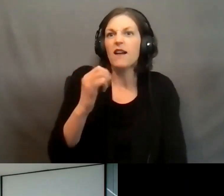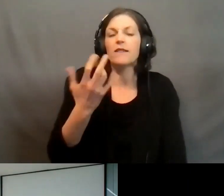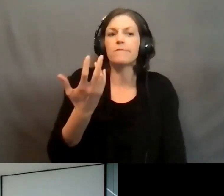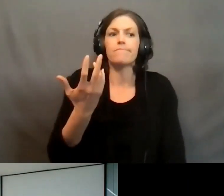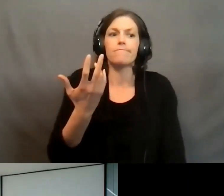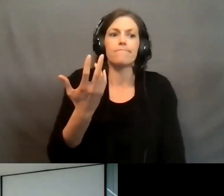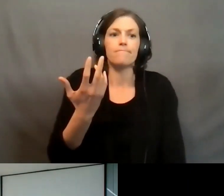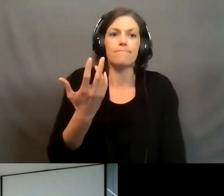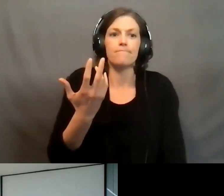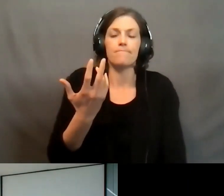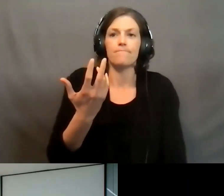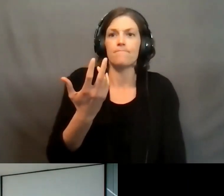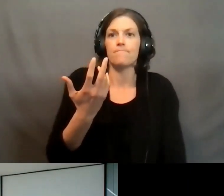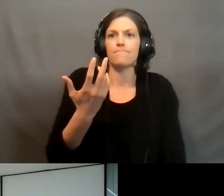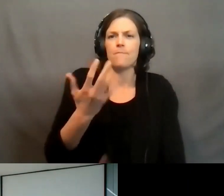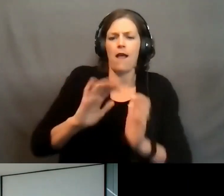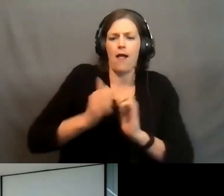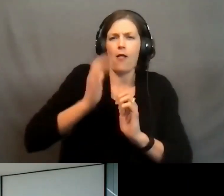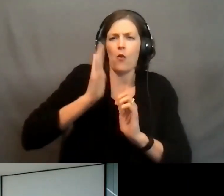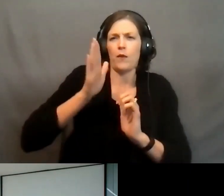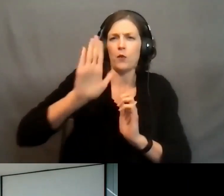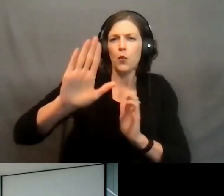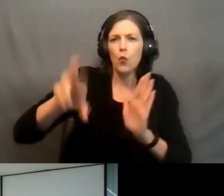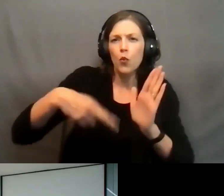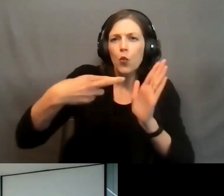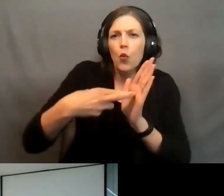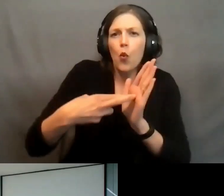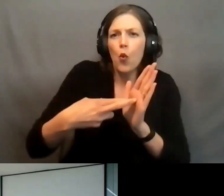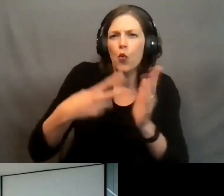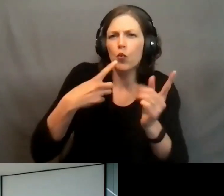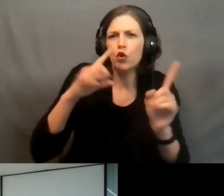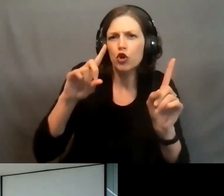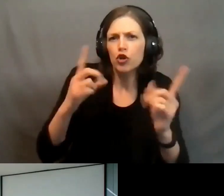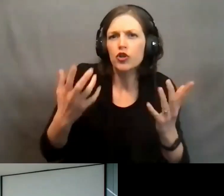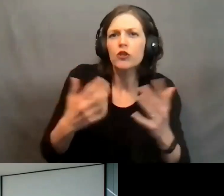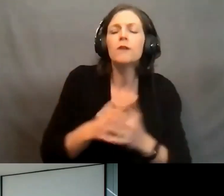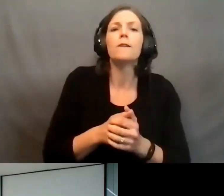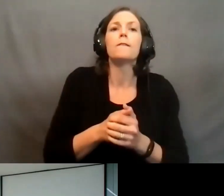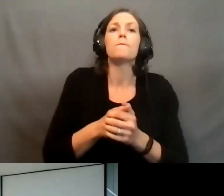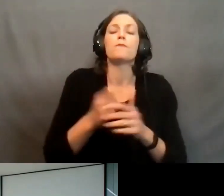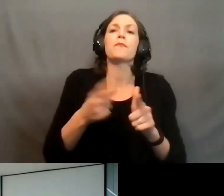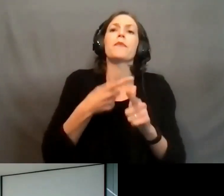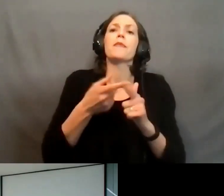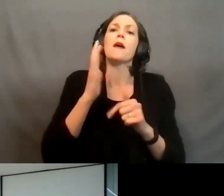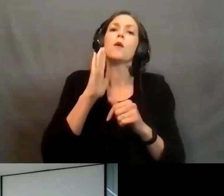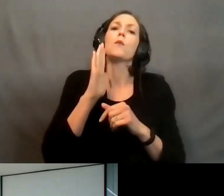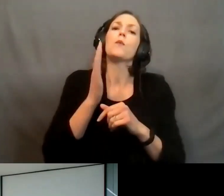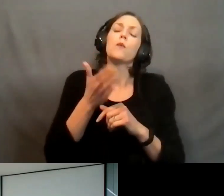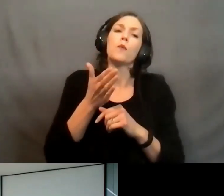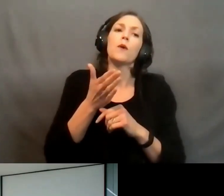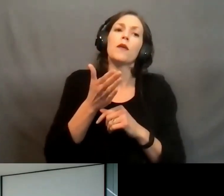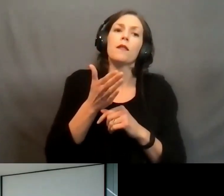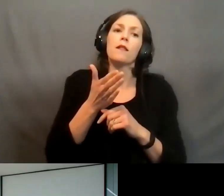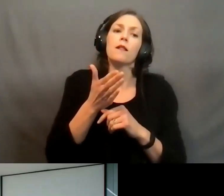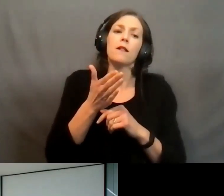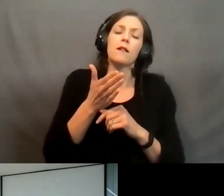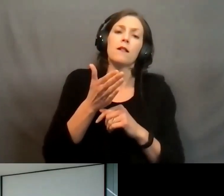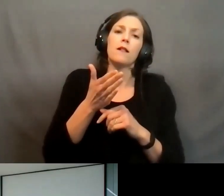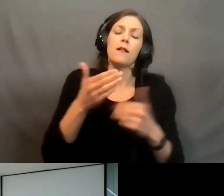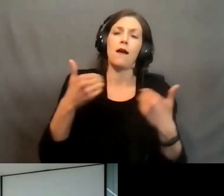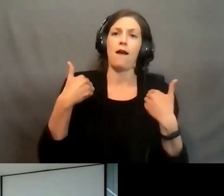in a role and a session. 12:15:50 And then we will follow on with a presentation with 12:15:54 Emily Beitiks